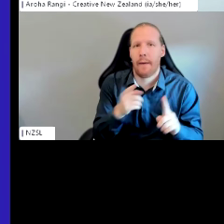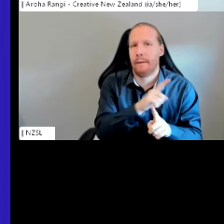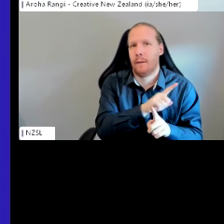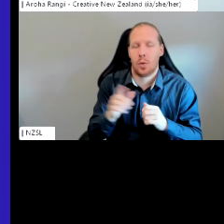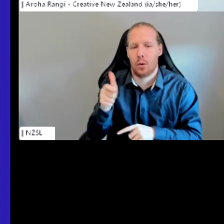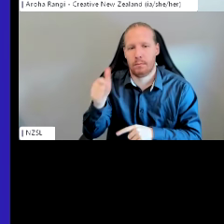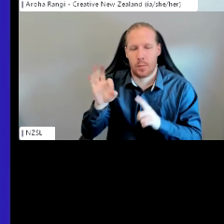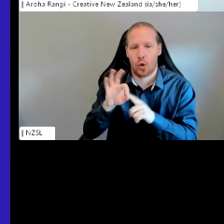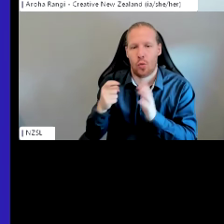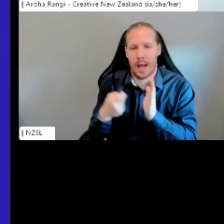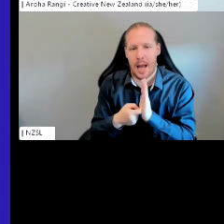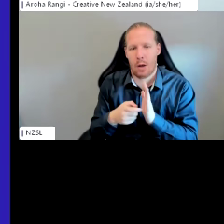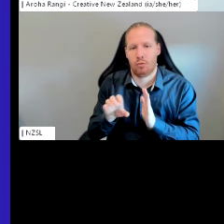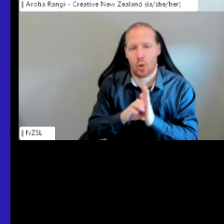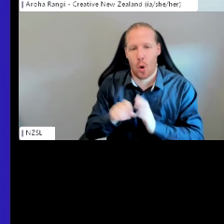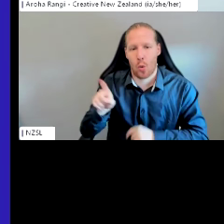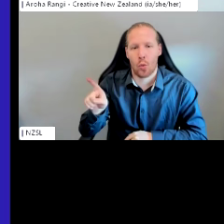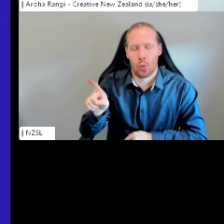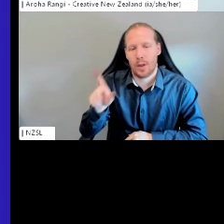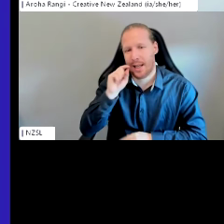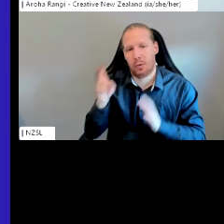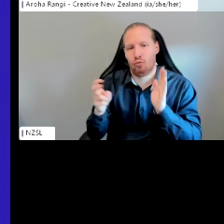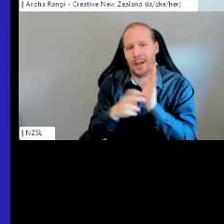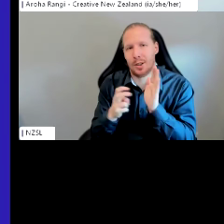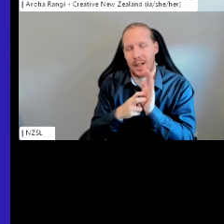there's a little Google form and you can just register and we'll be really happy to set up